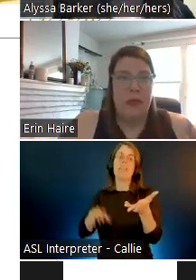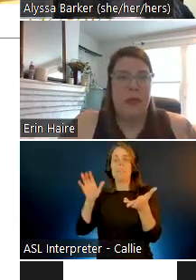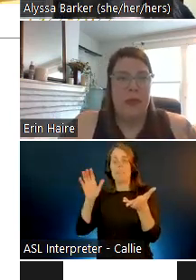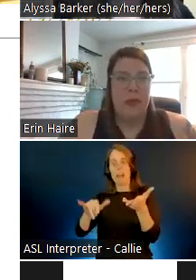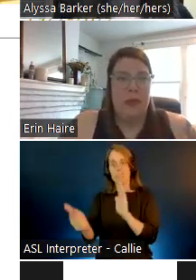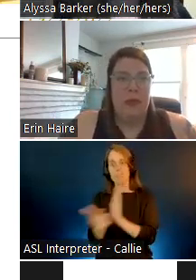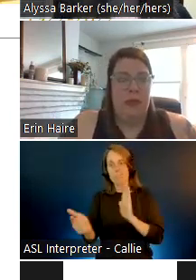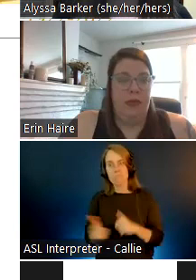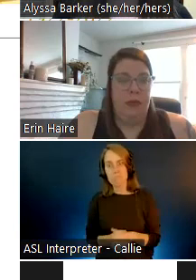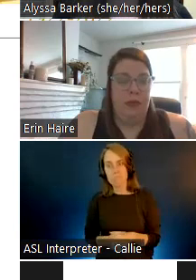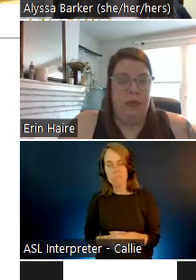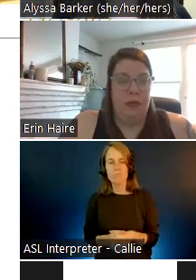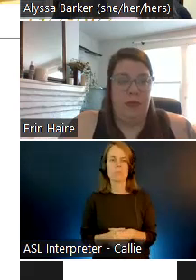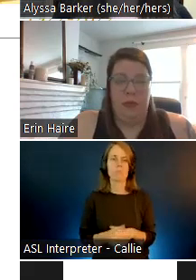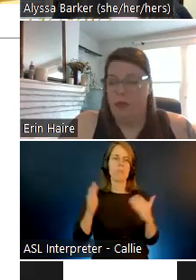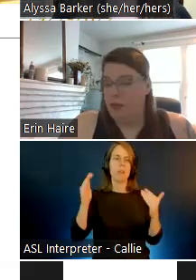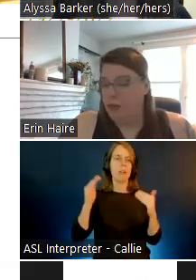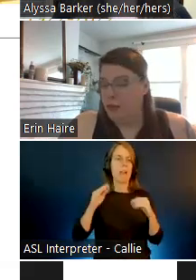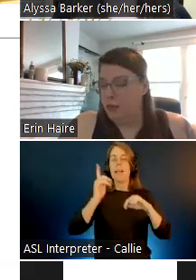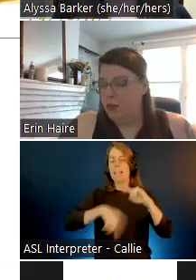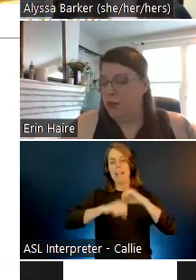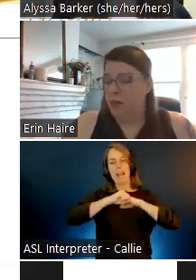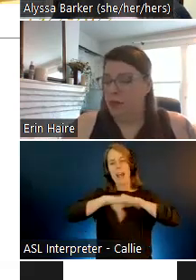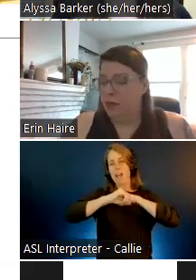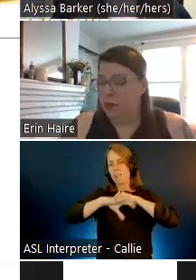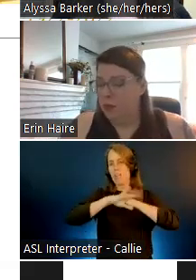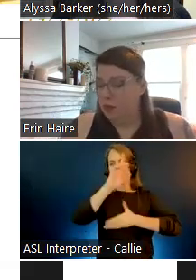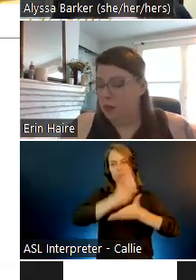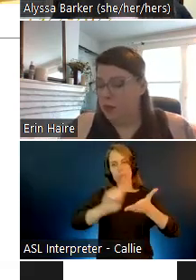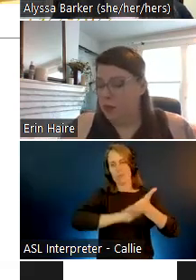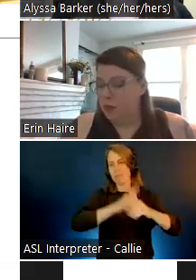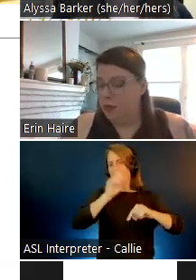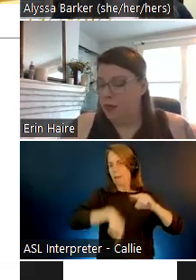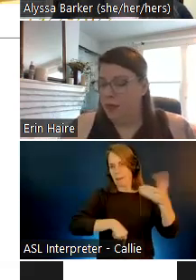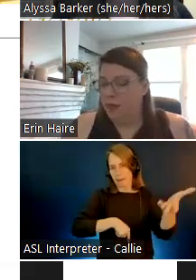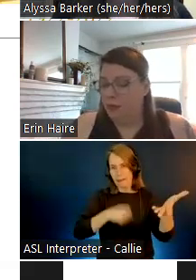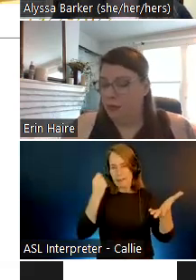um discrimination in terms and conditions is also a very broad phrase um and essentially it's